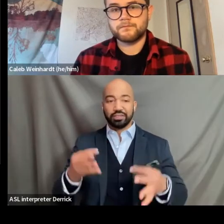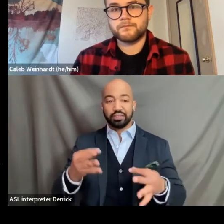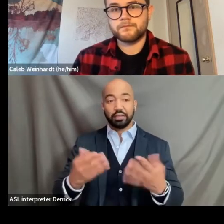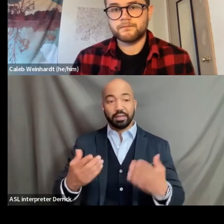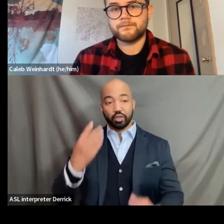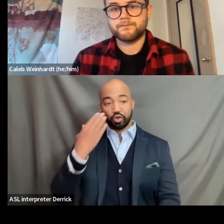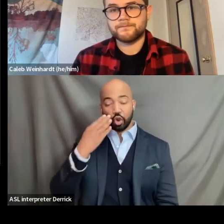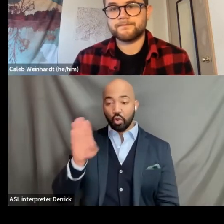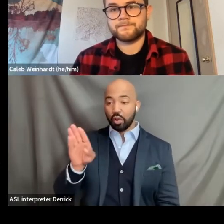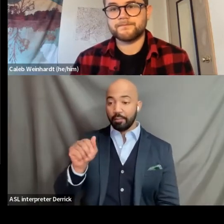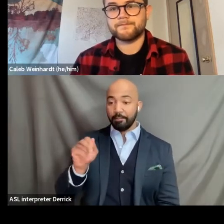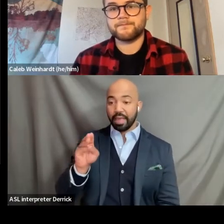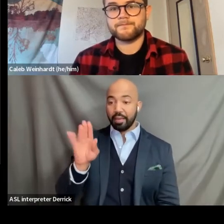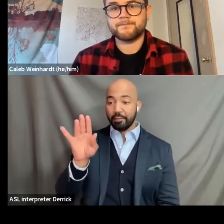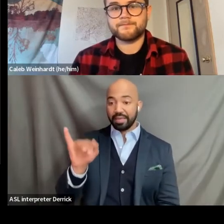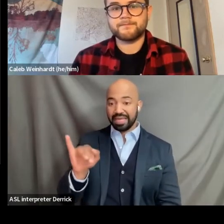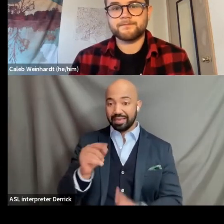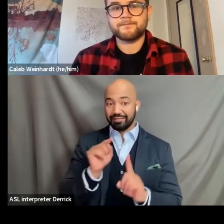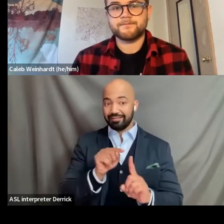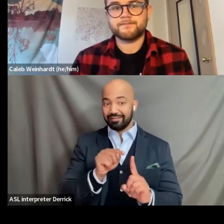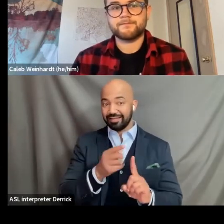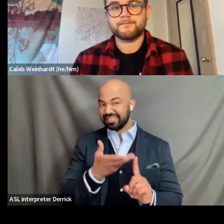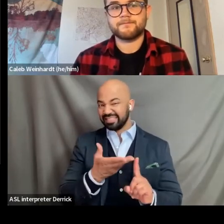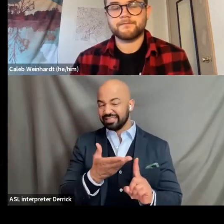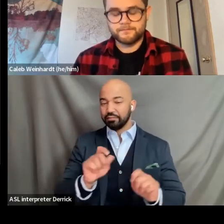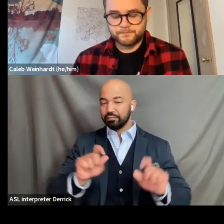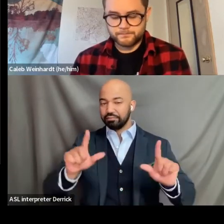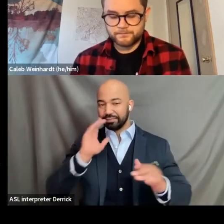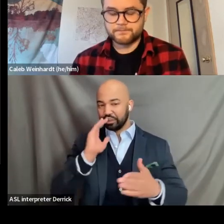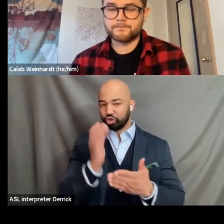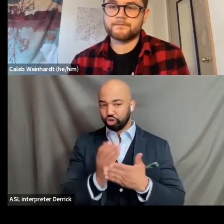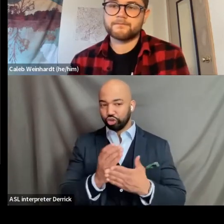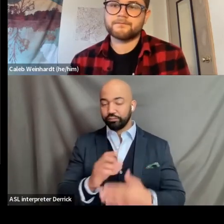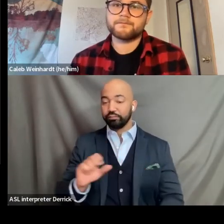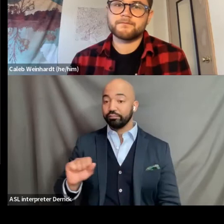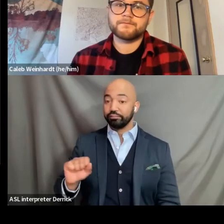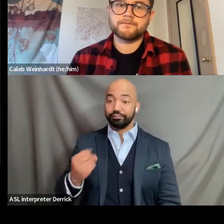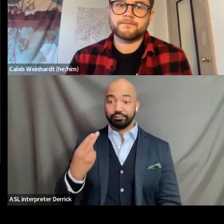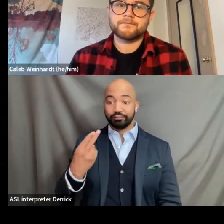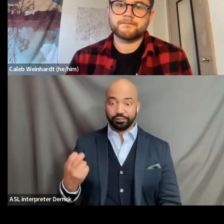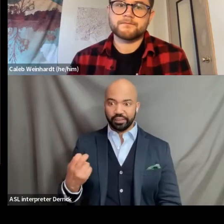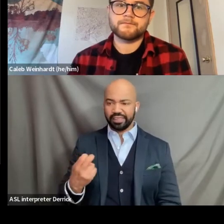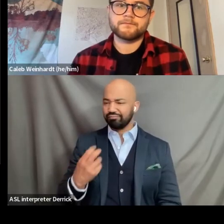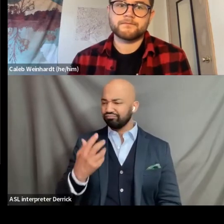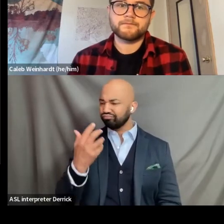will know that this is Bamby Salcedo on the screen and she is just a dynamo